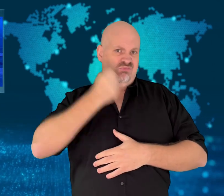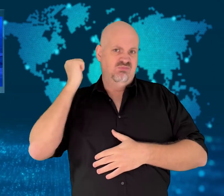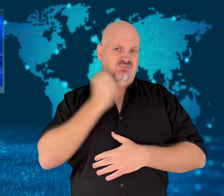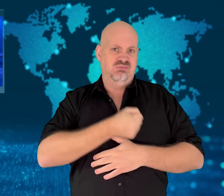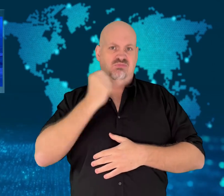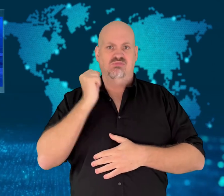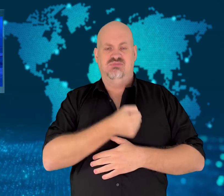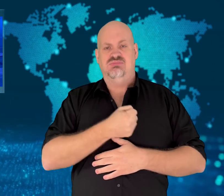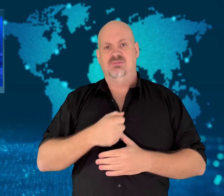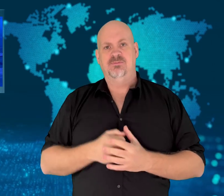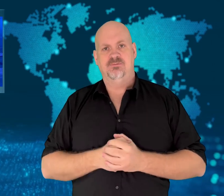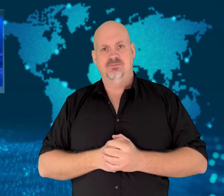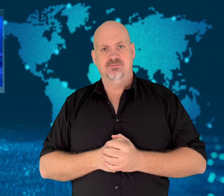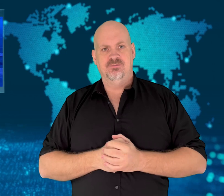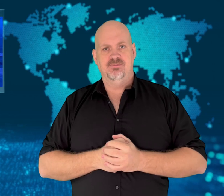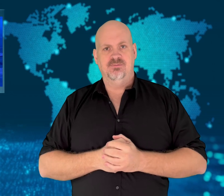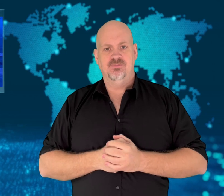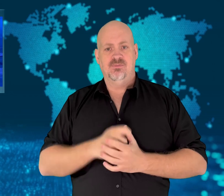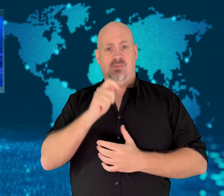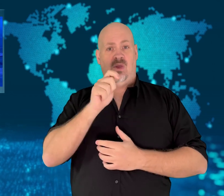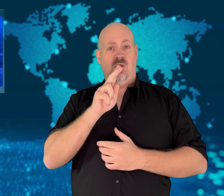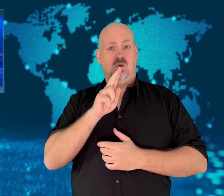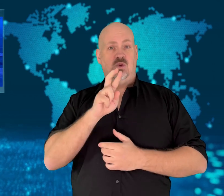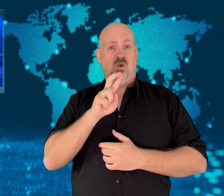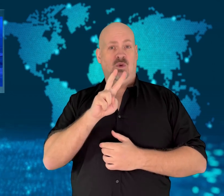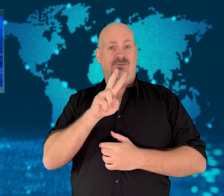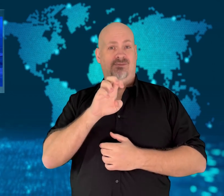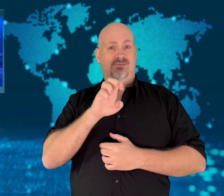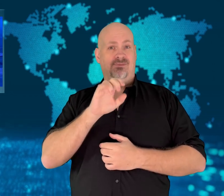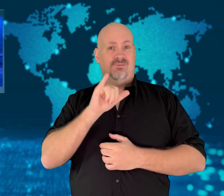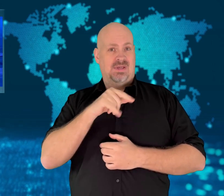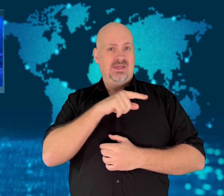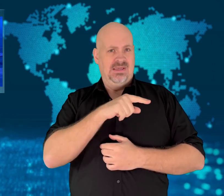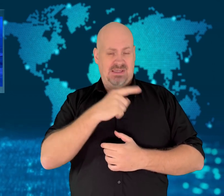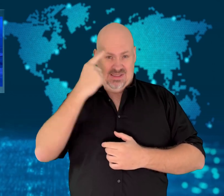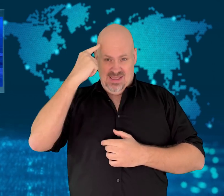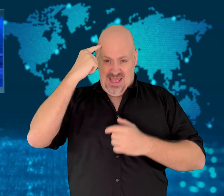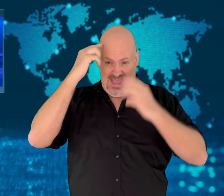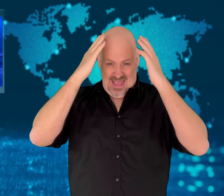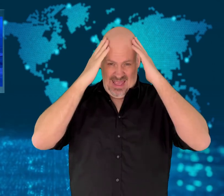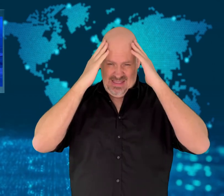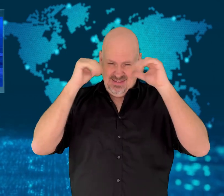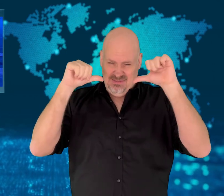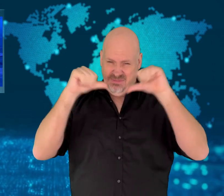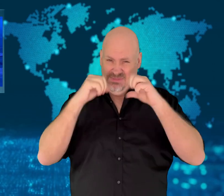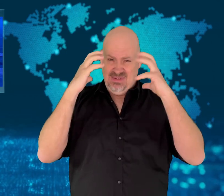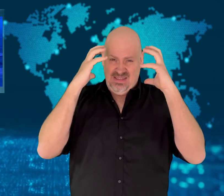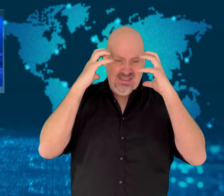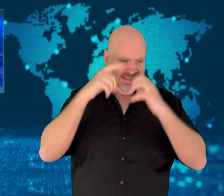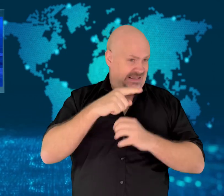Another of the boys, aged 13, was beaten with his own crutches.